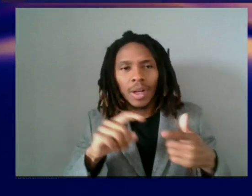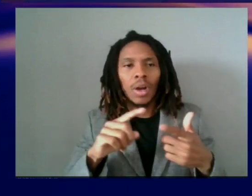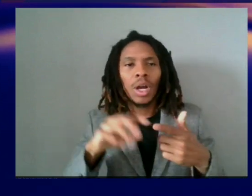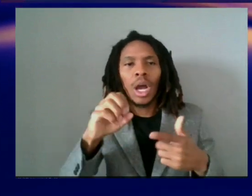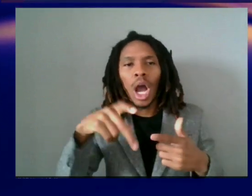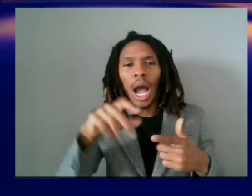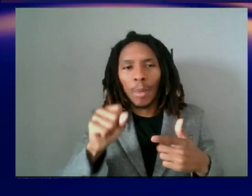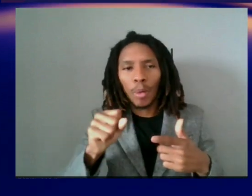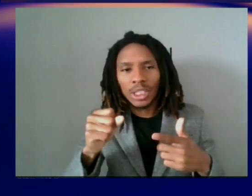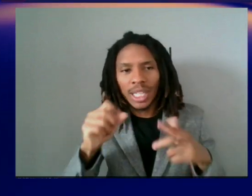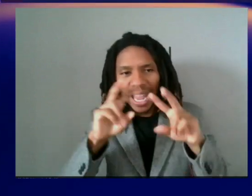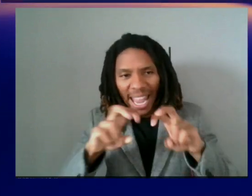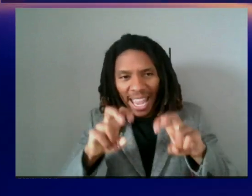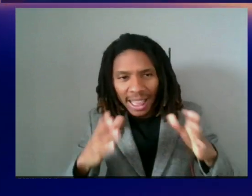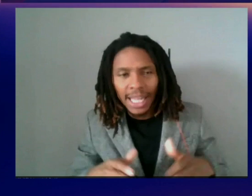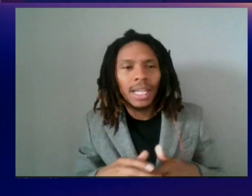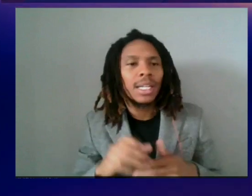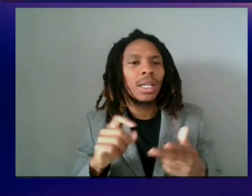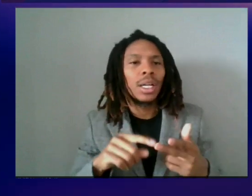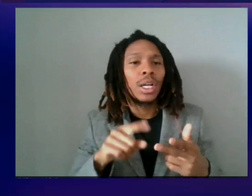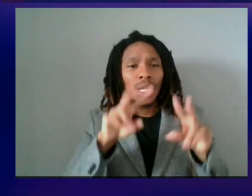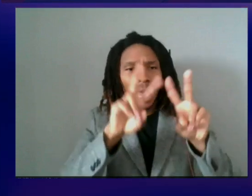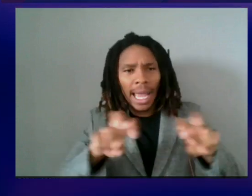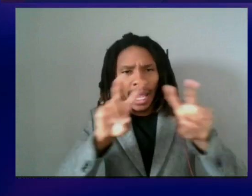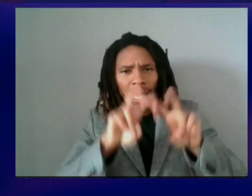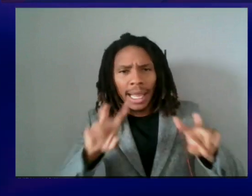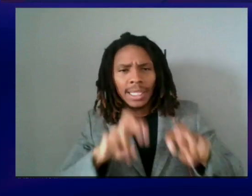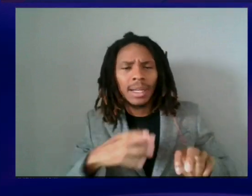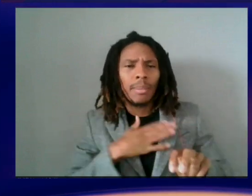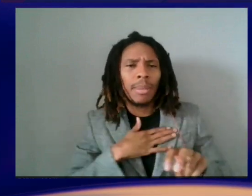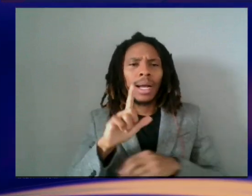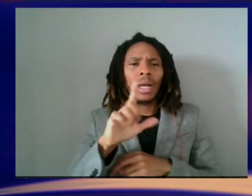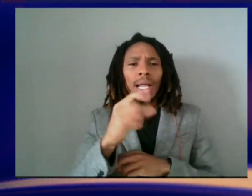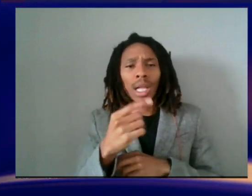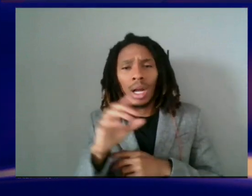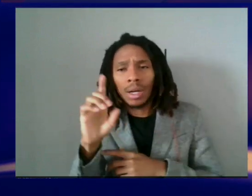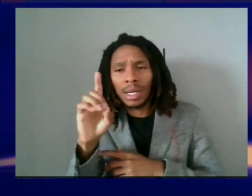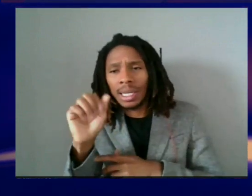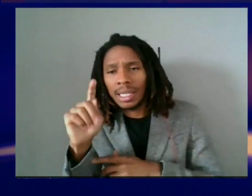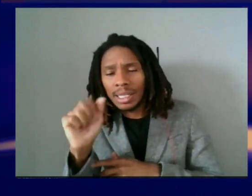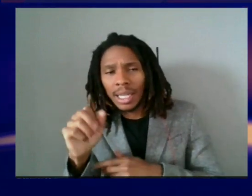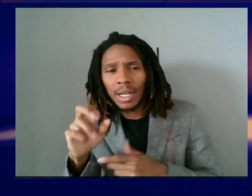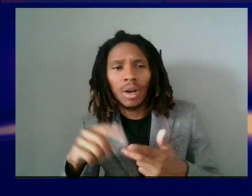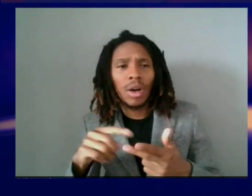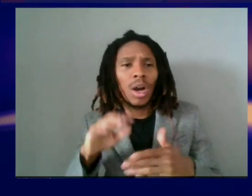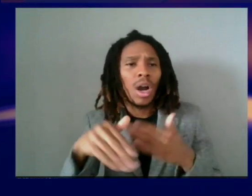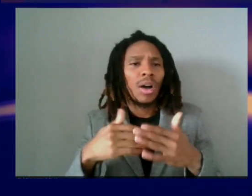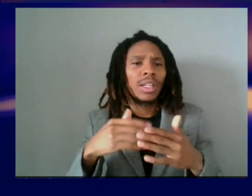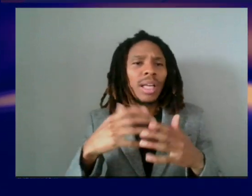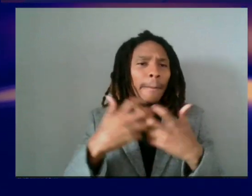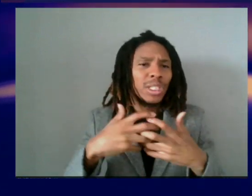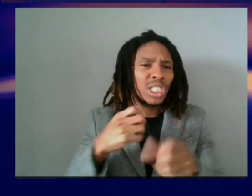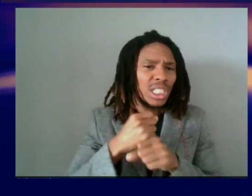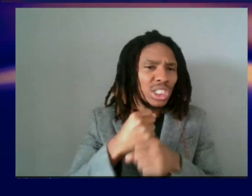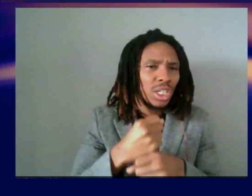to be able to analyze my log data or the types of machine generated data that might be here. And I'll talk a little bit about more